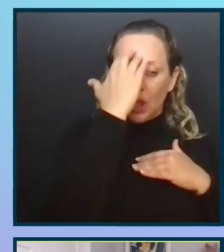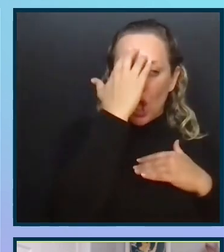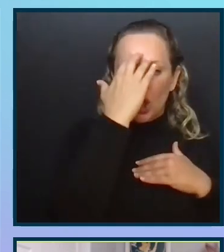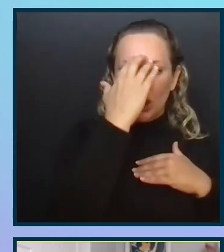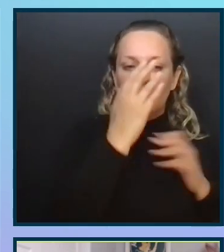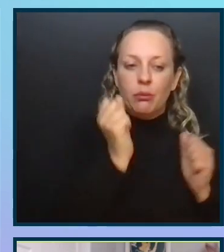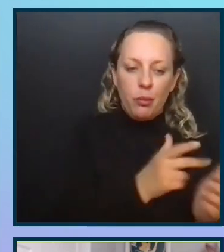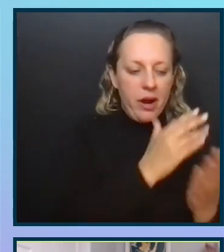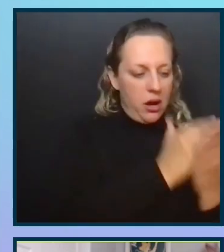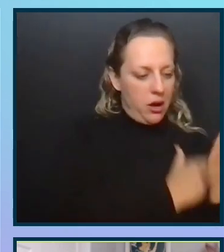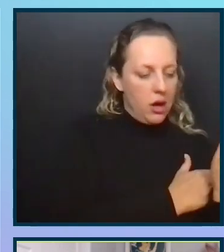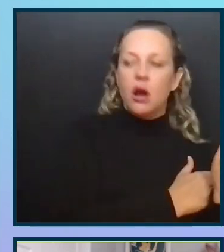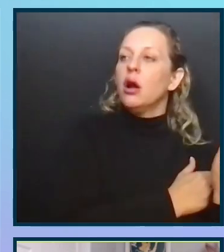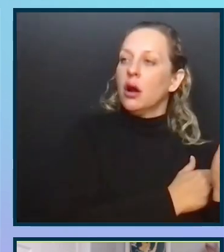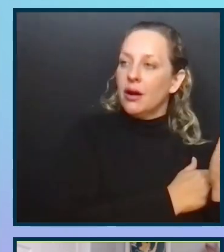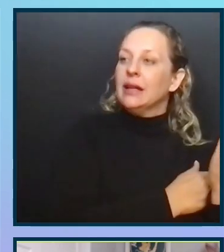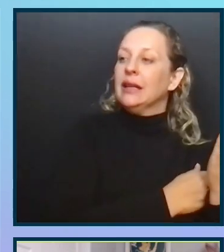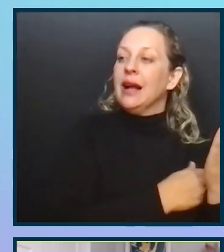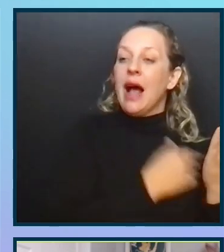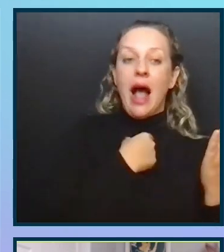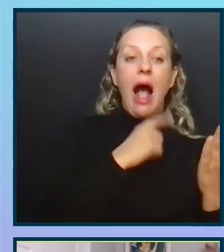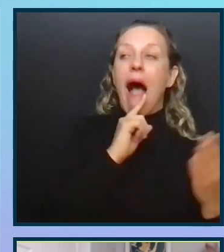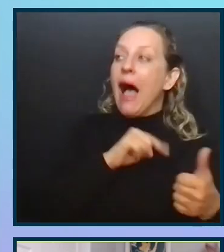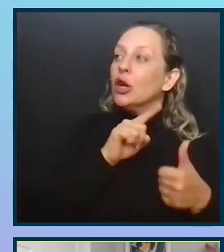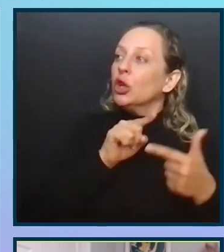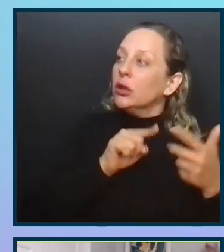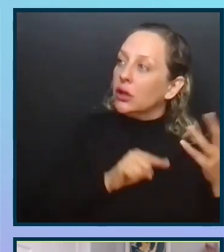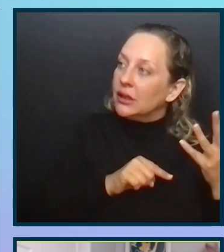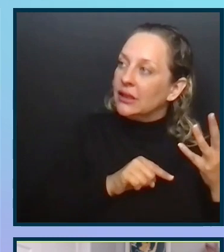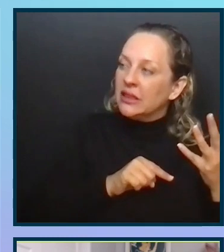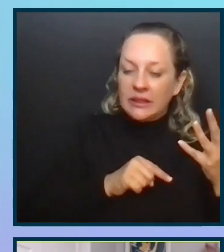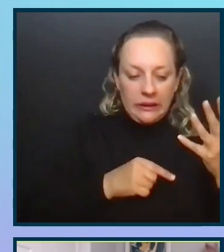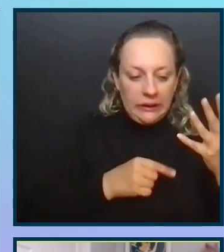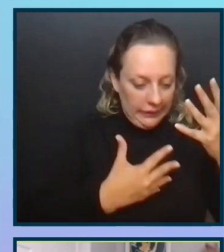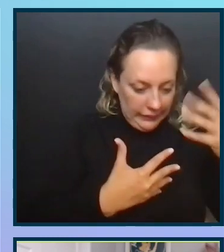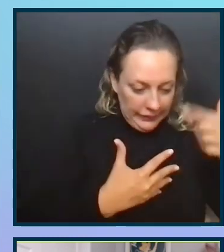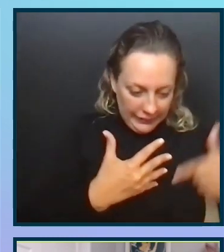and get the help they, excuse me, get the help need when they need it most.